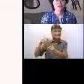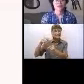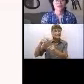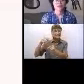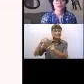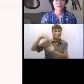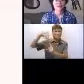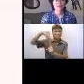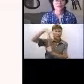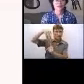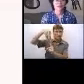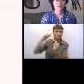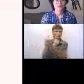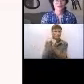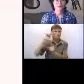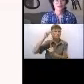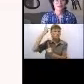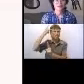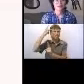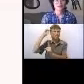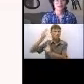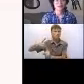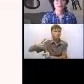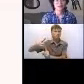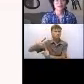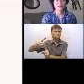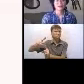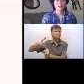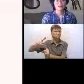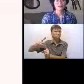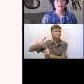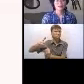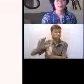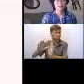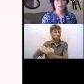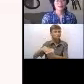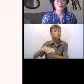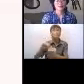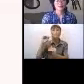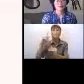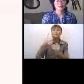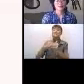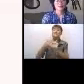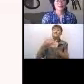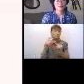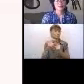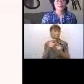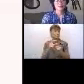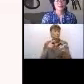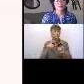Would anyone like to do Indigenous? And by all means, if you have questions about that,